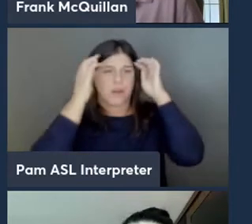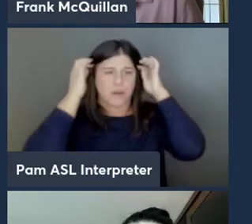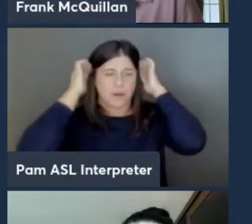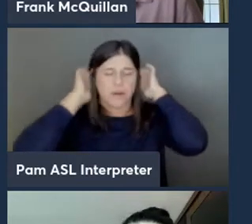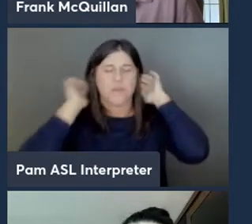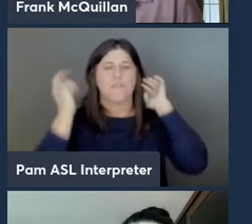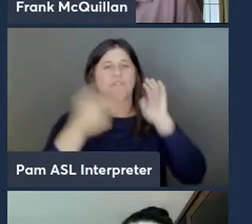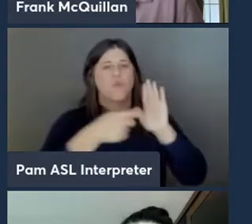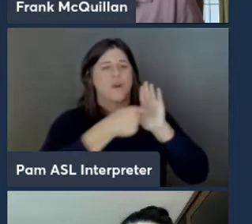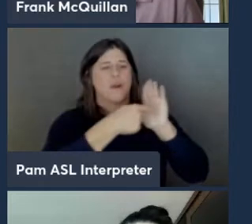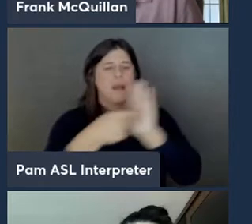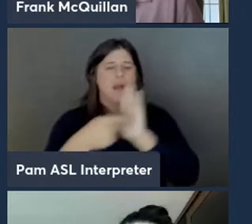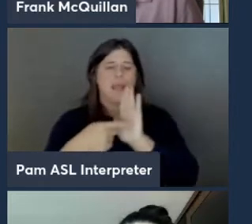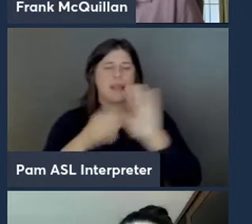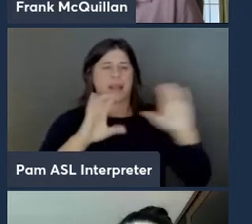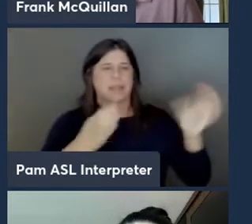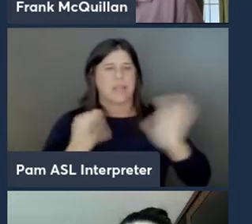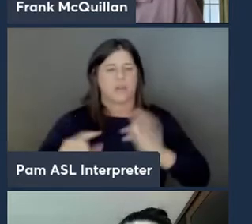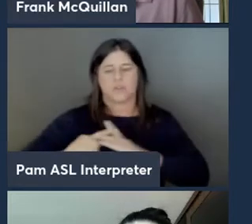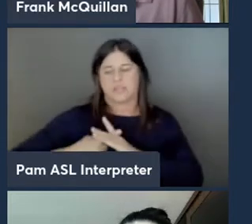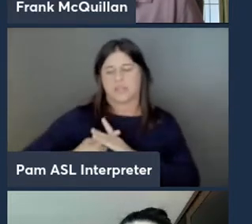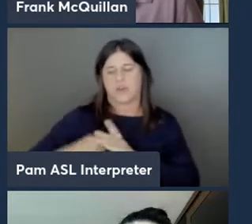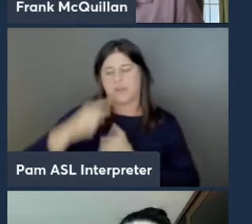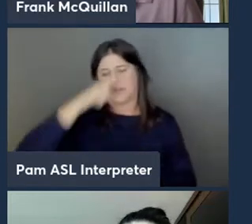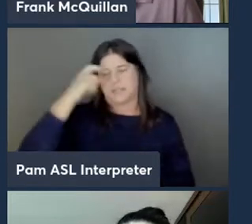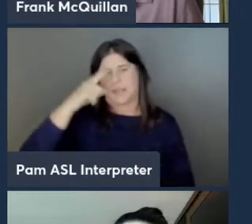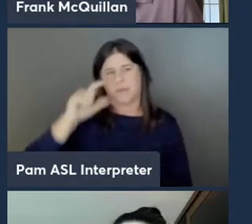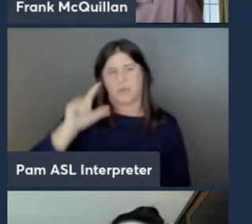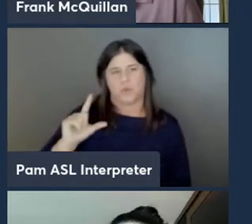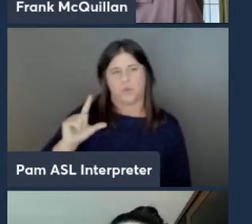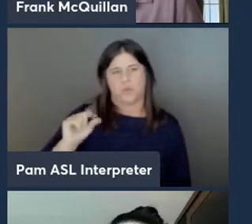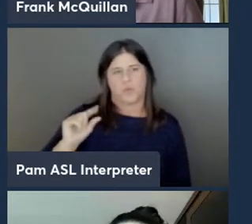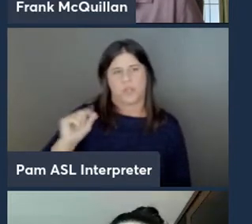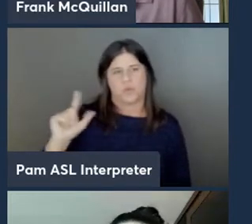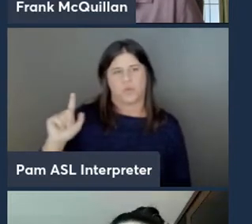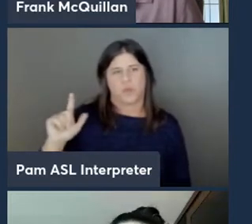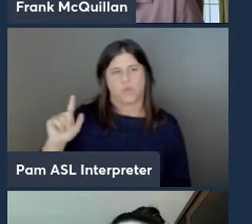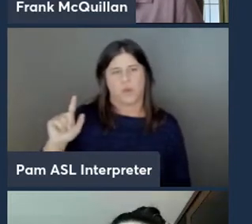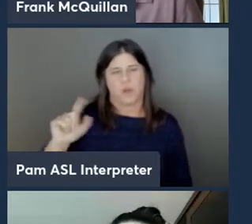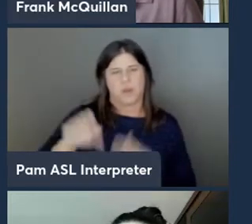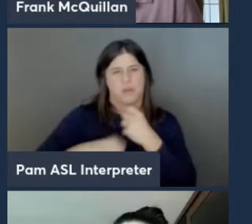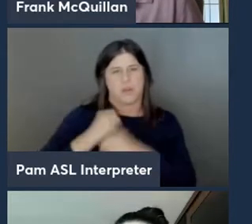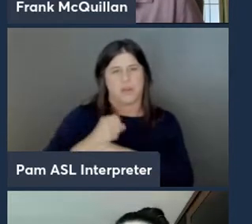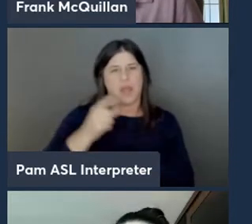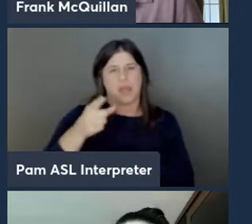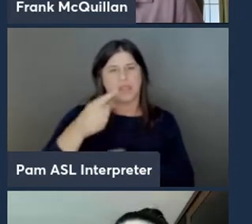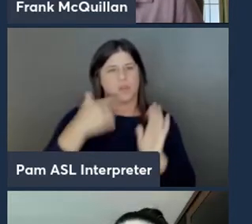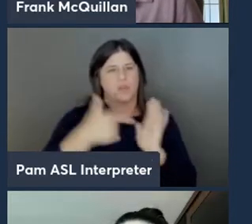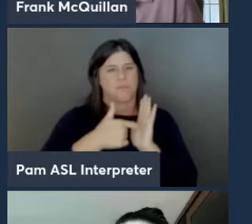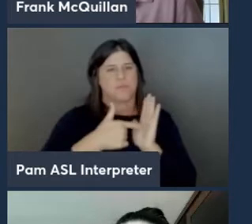at the start of summer 2021, and you'll instantly be greeted by a set of graphs